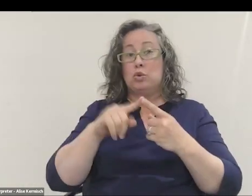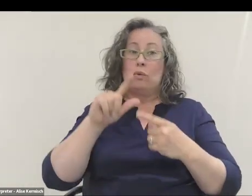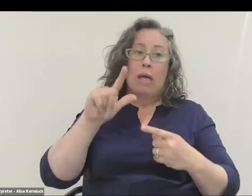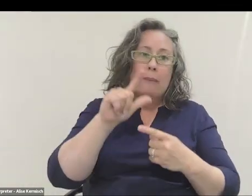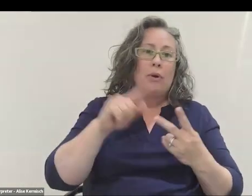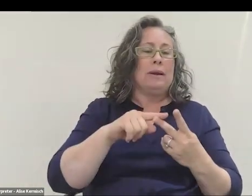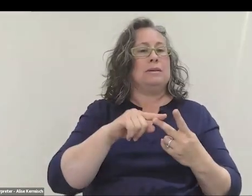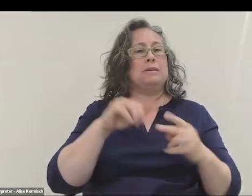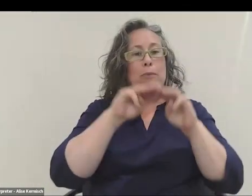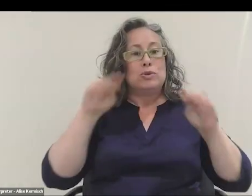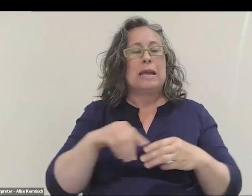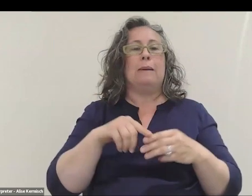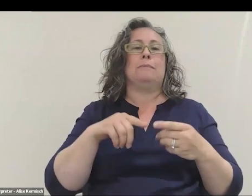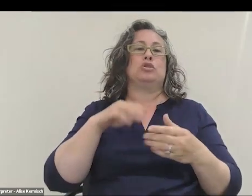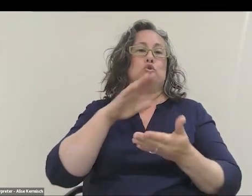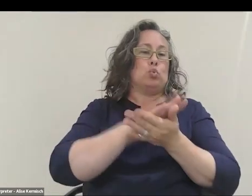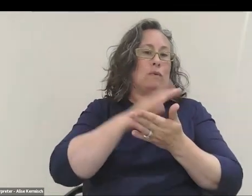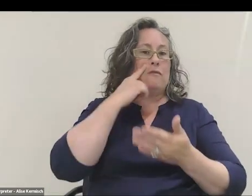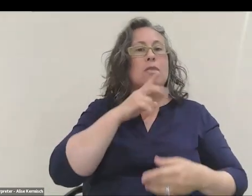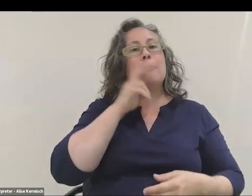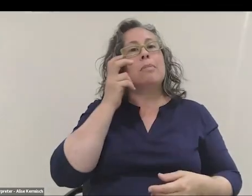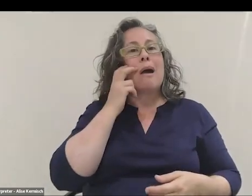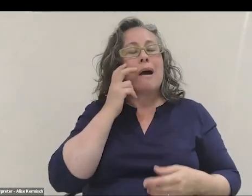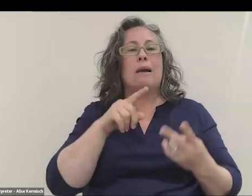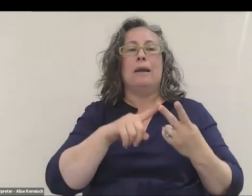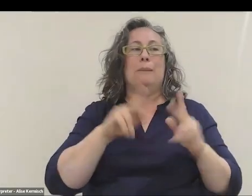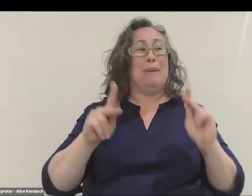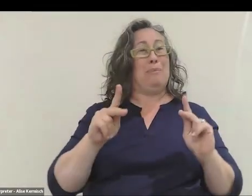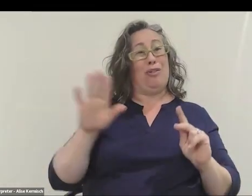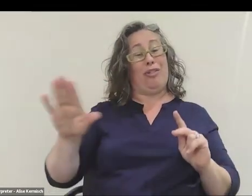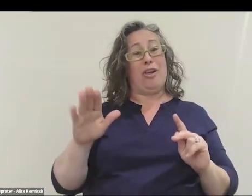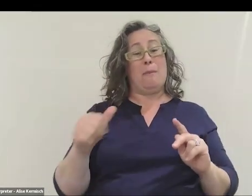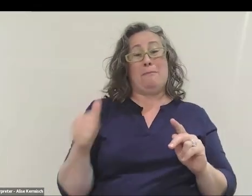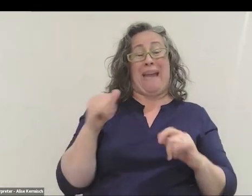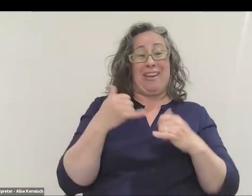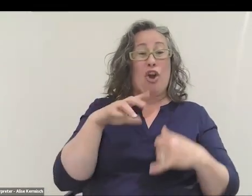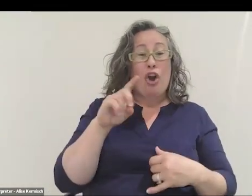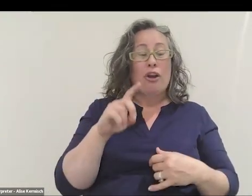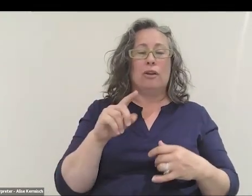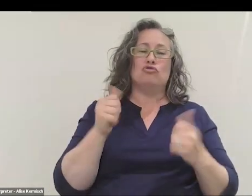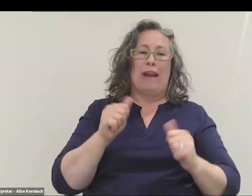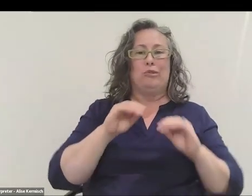schools for the blind, people's backyard because not everybody could travel. We tried to get them in places where people could go